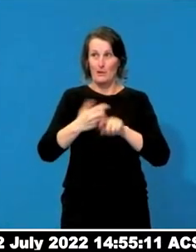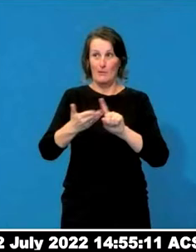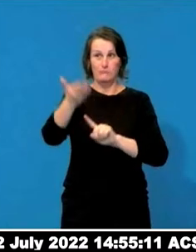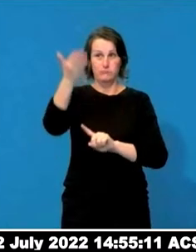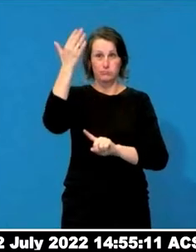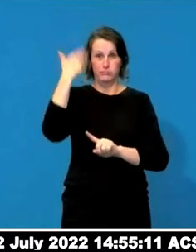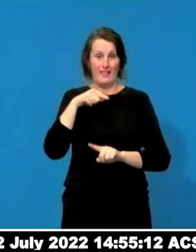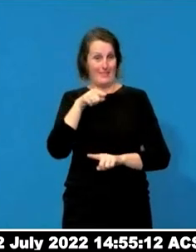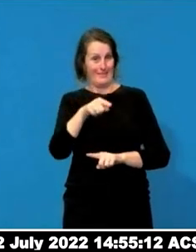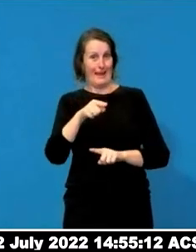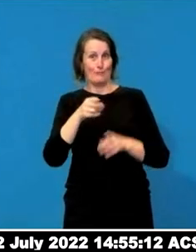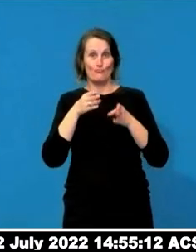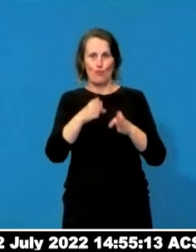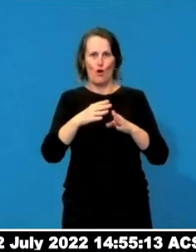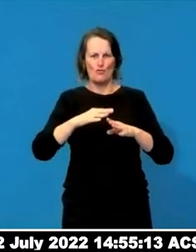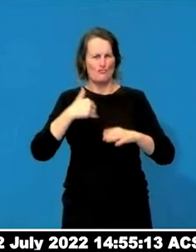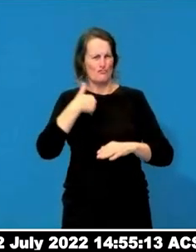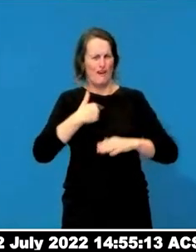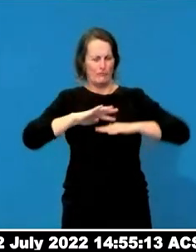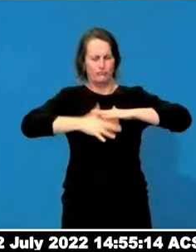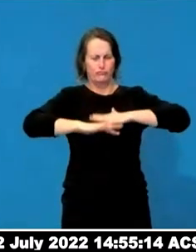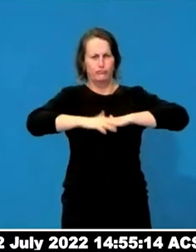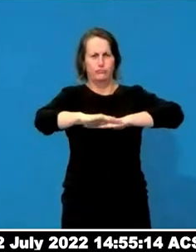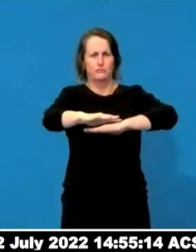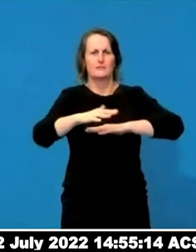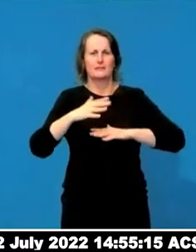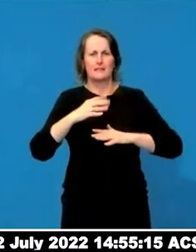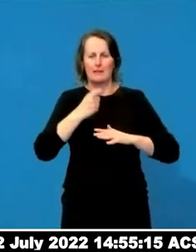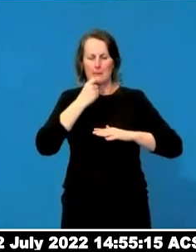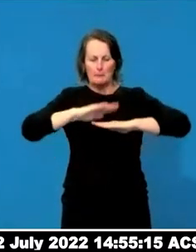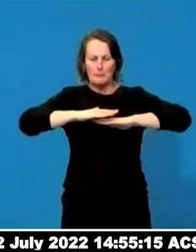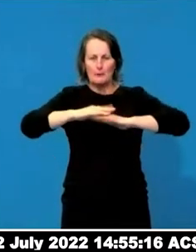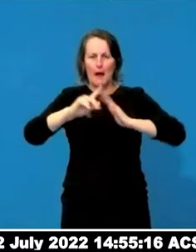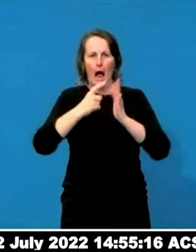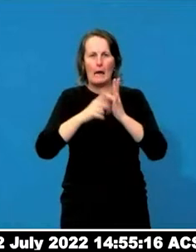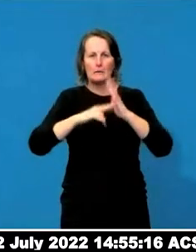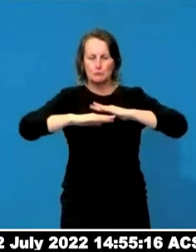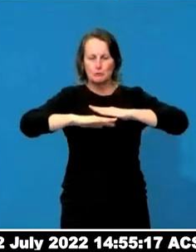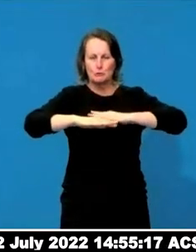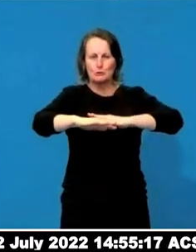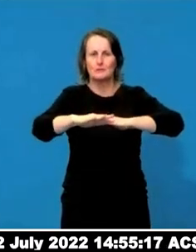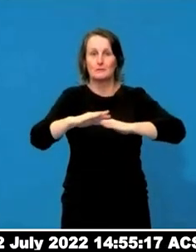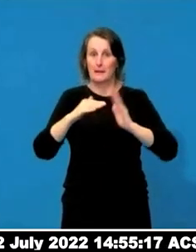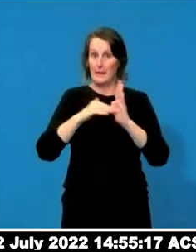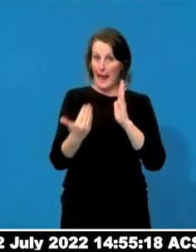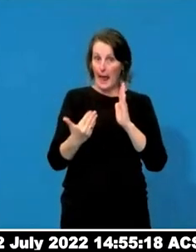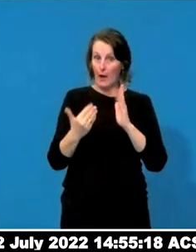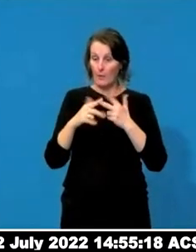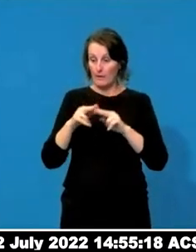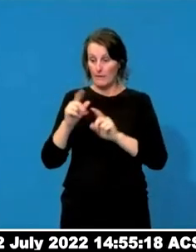and I still to this day remember every corrugation I drove over. What's the current situation of driving from Cairns to Weipa?